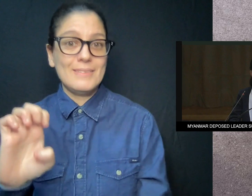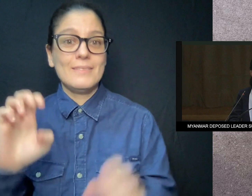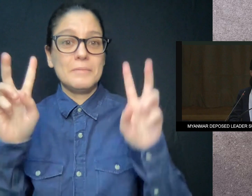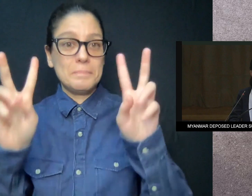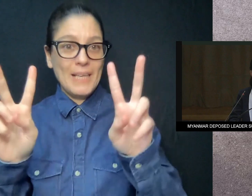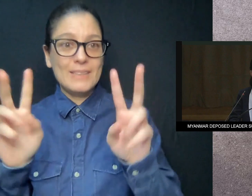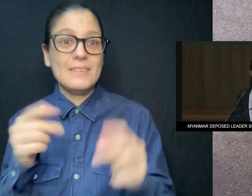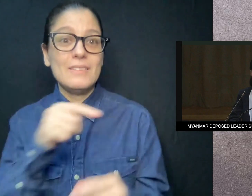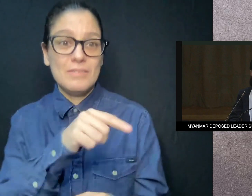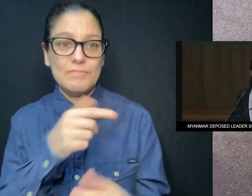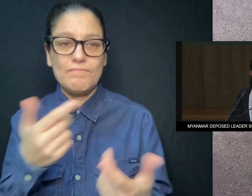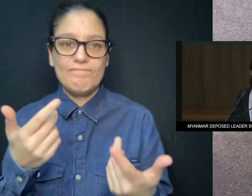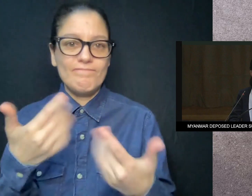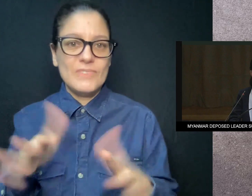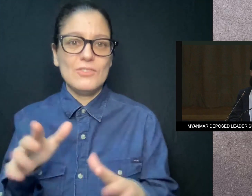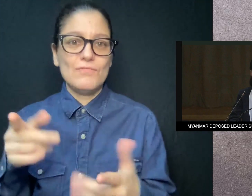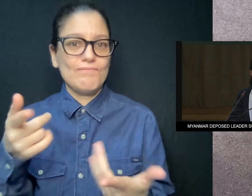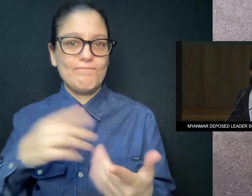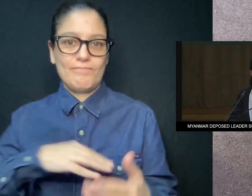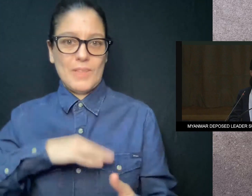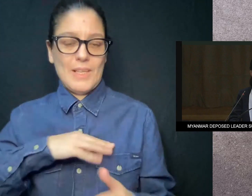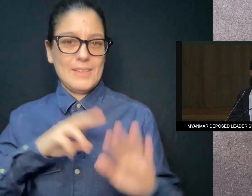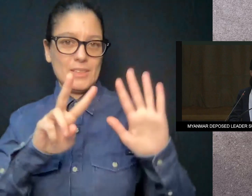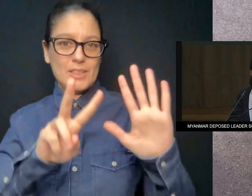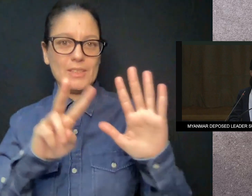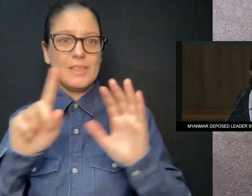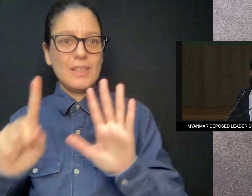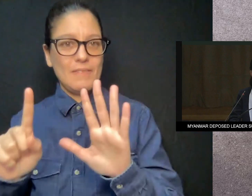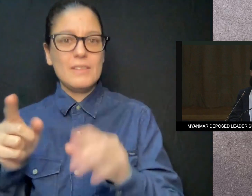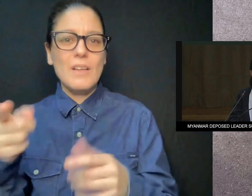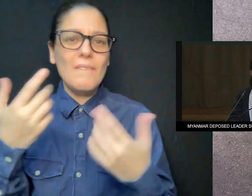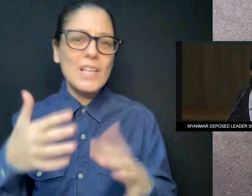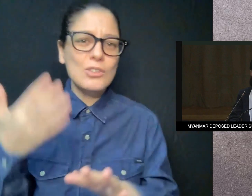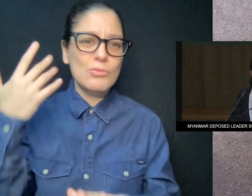since the military seized power in a February coup